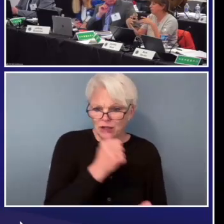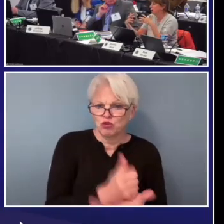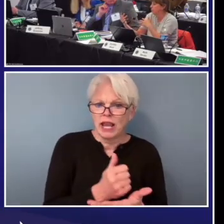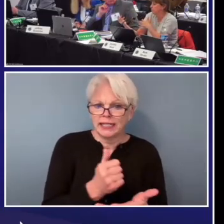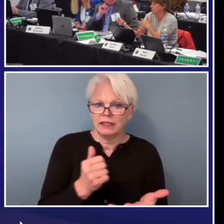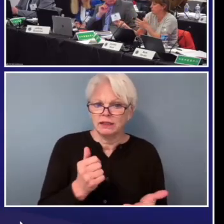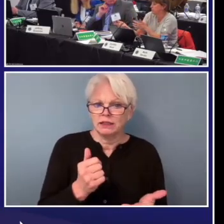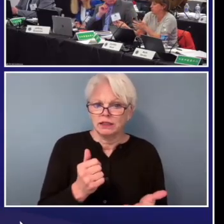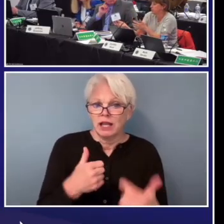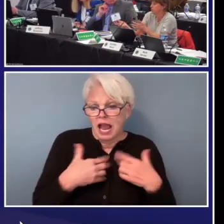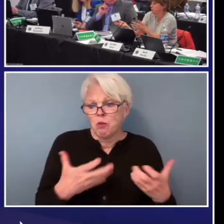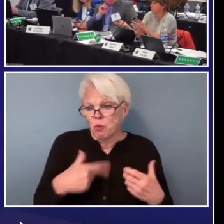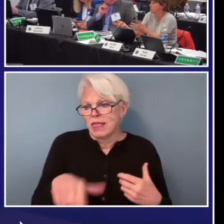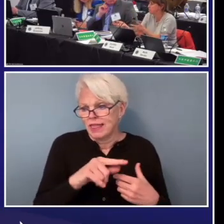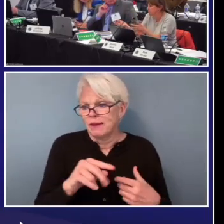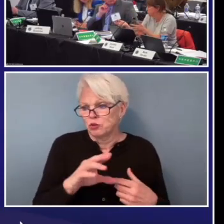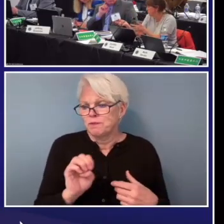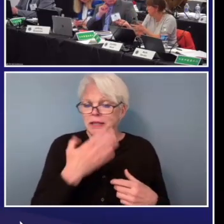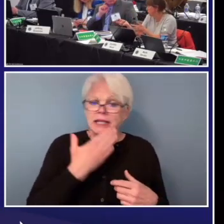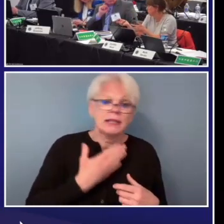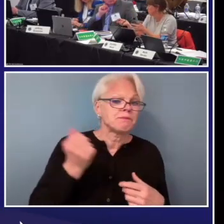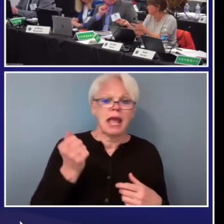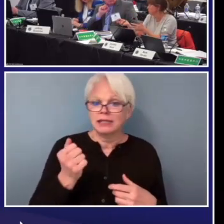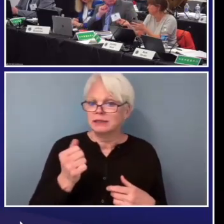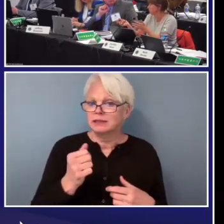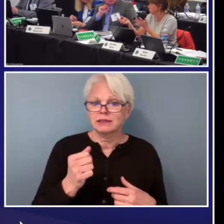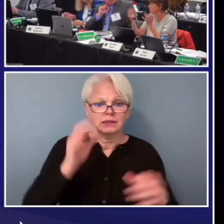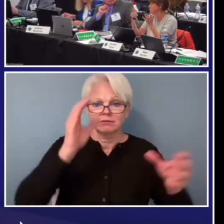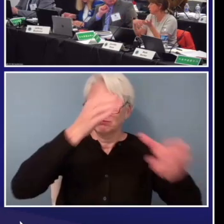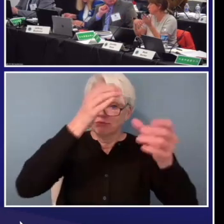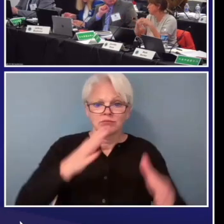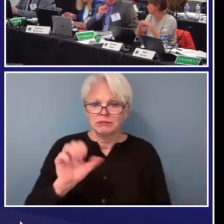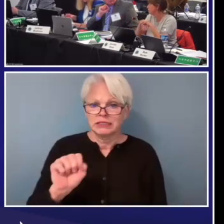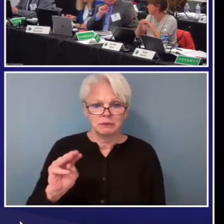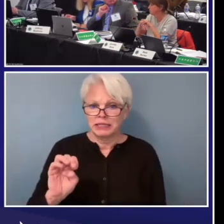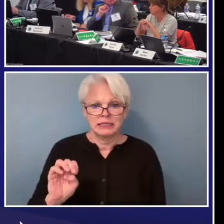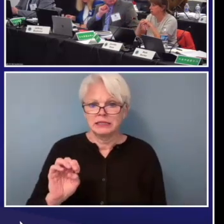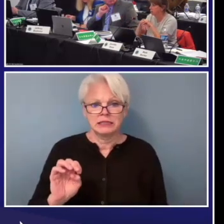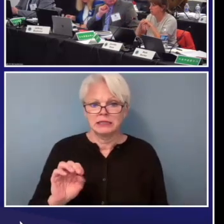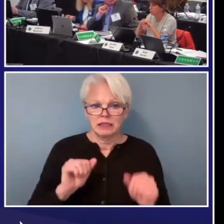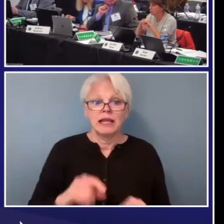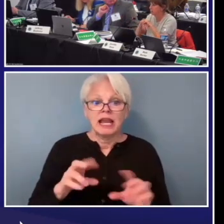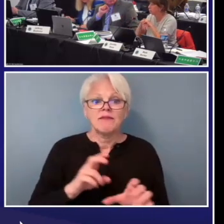I want them to be the the best subject matter experts. And if they've stepped away from the policy making process, they're